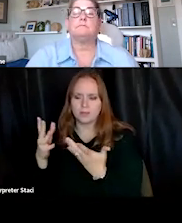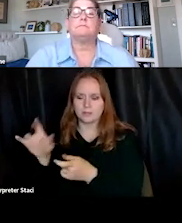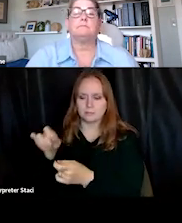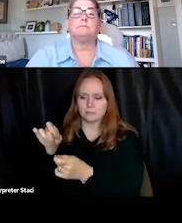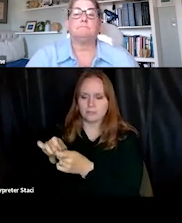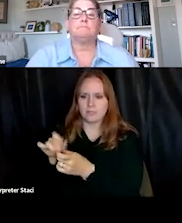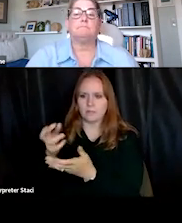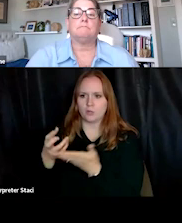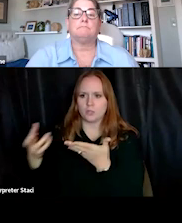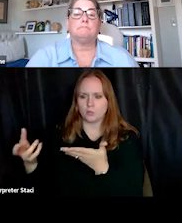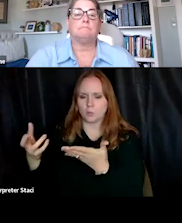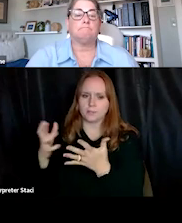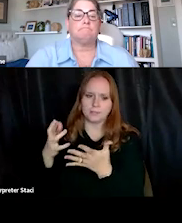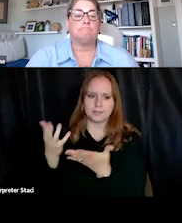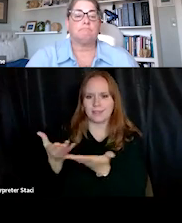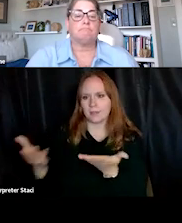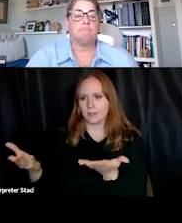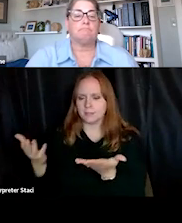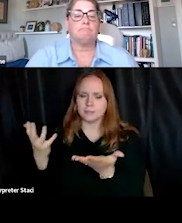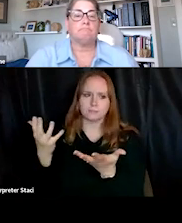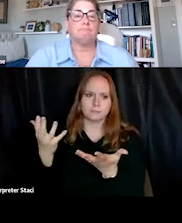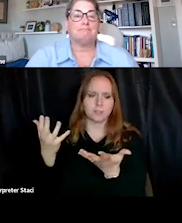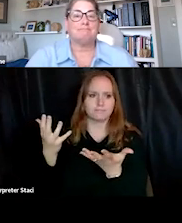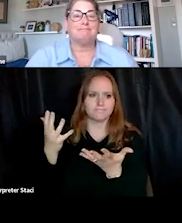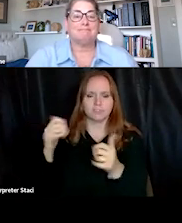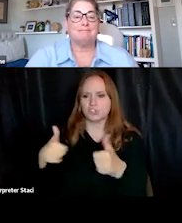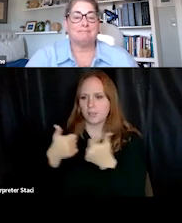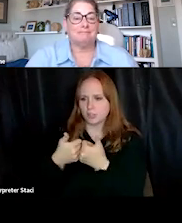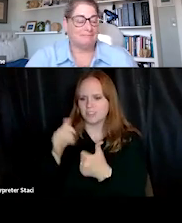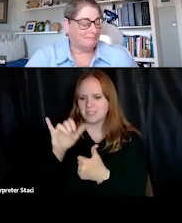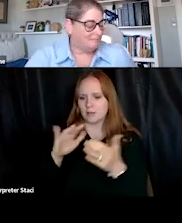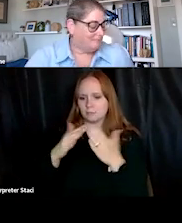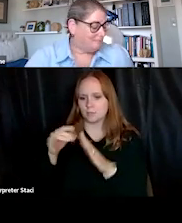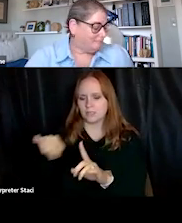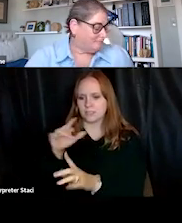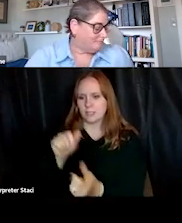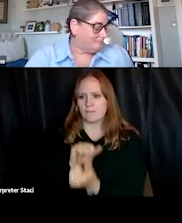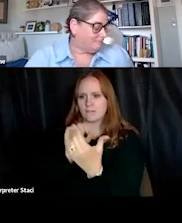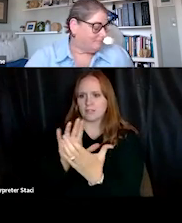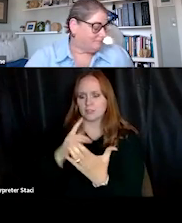and challenges that that community is facing. So we support throughout the lifetime of the process,